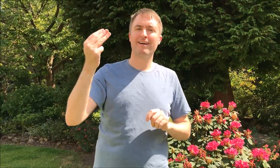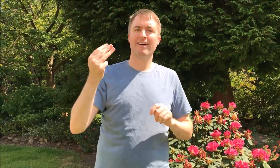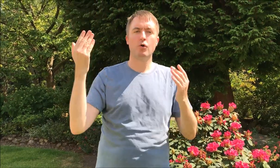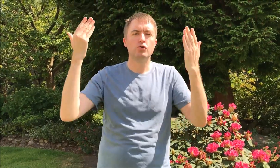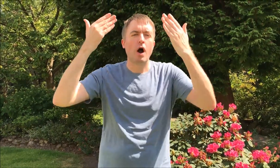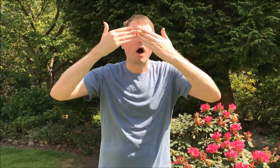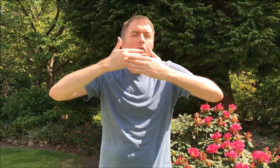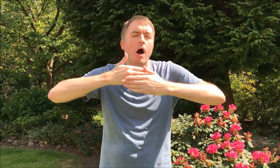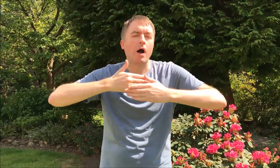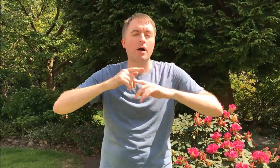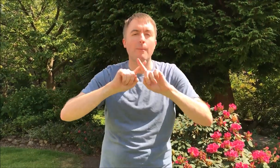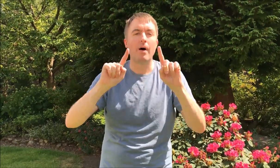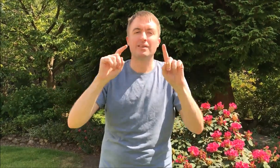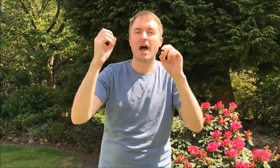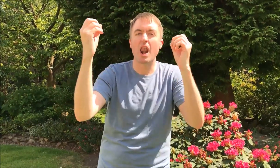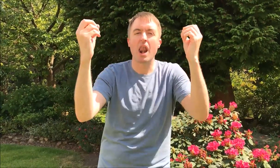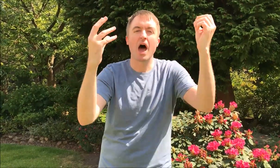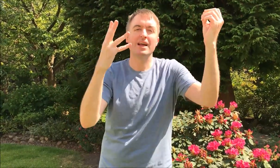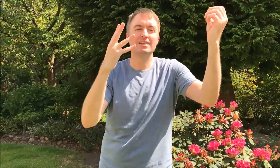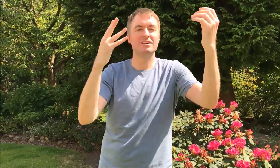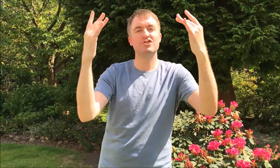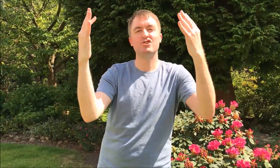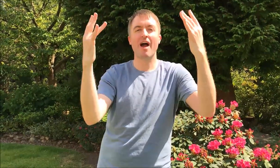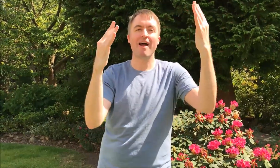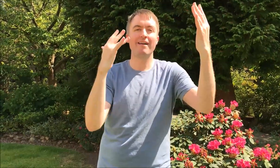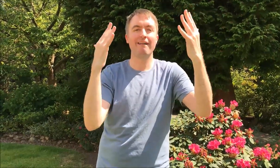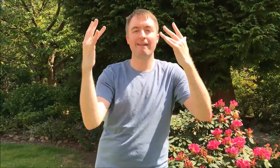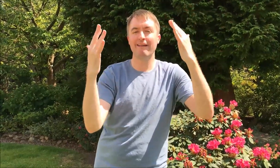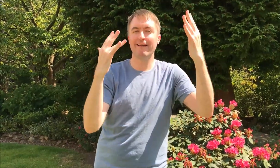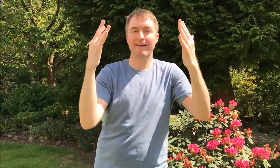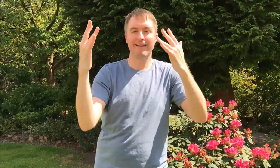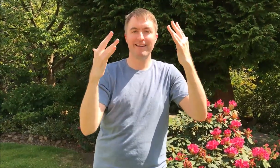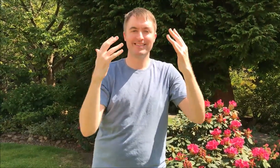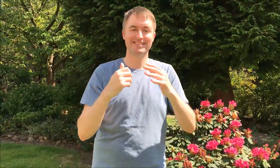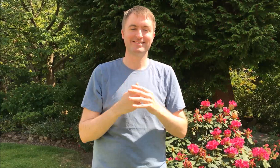And lights shining in the darkness: